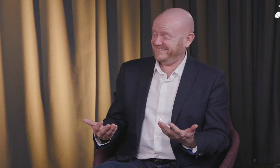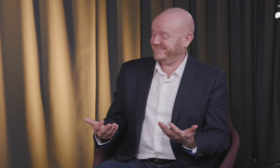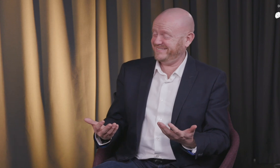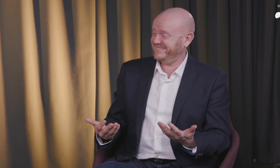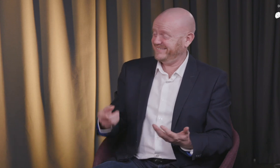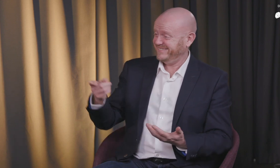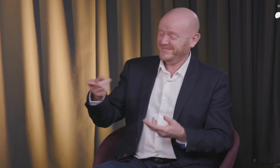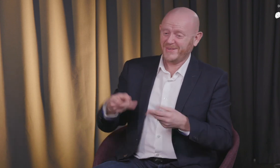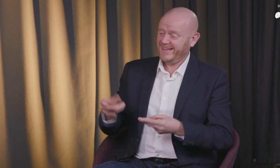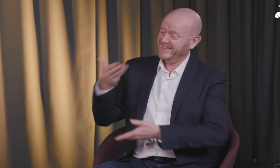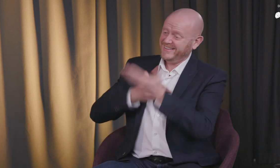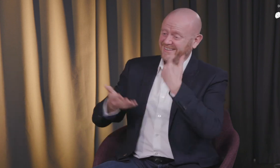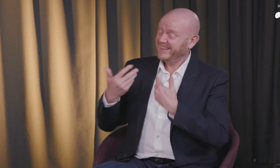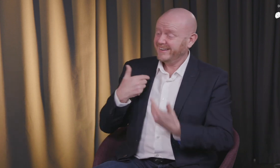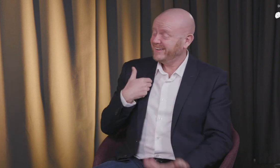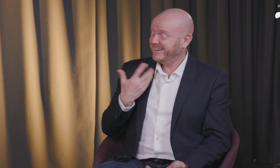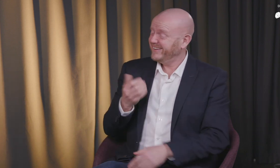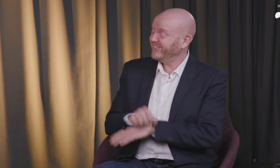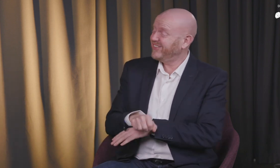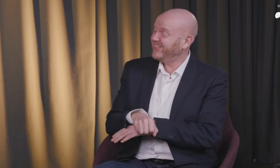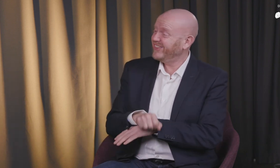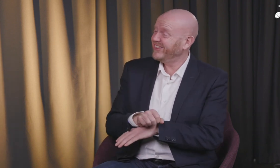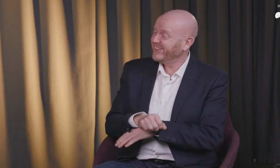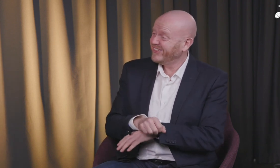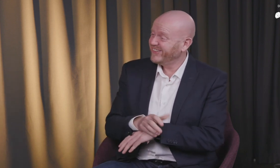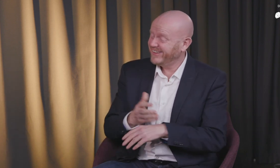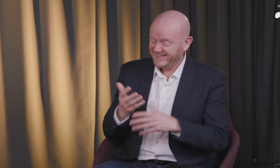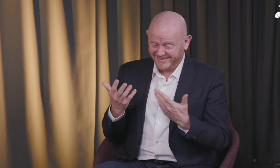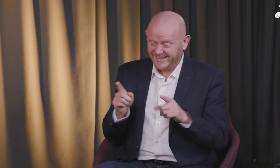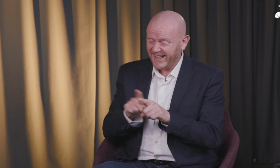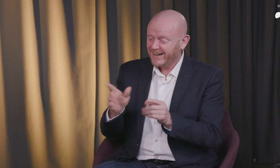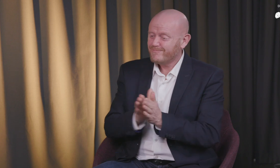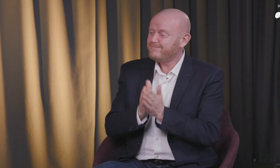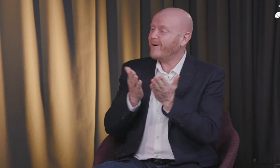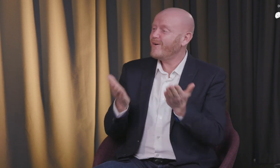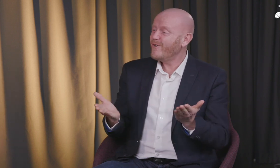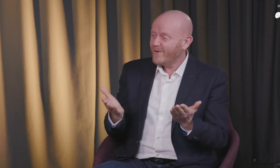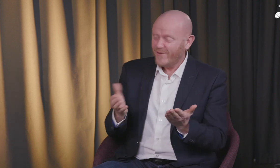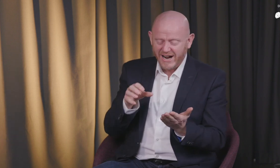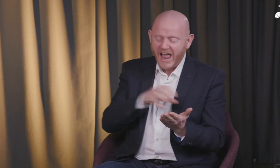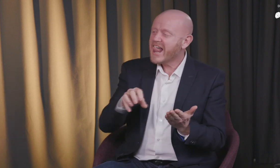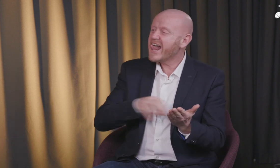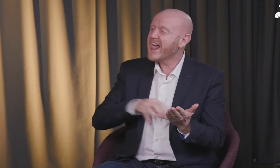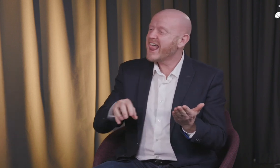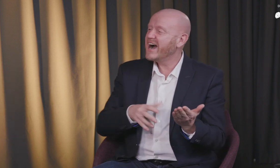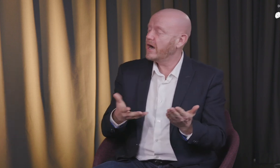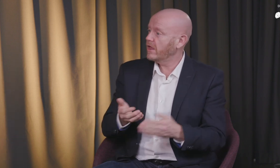I don’t even know, the way you’ve described everything to me, It’s like a book full of text, some of it just gets lost between the lines.